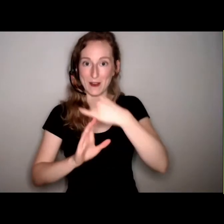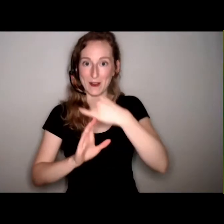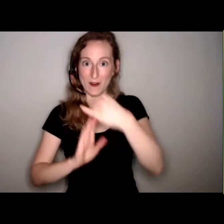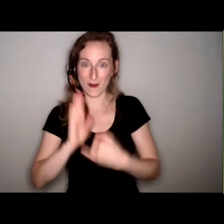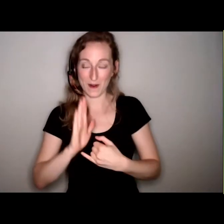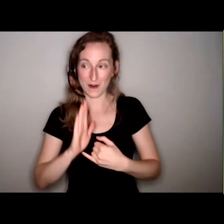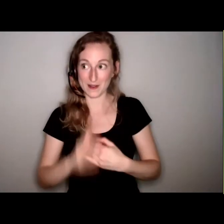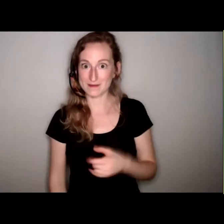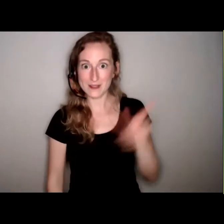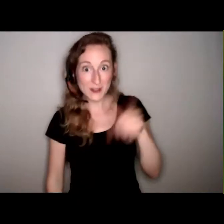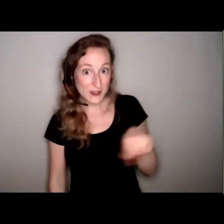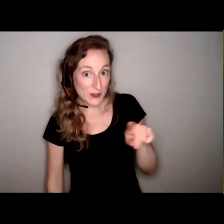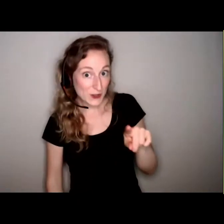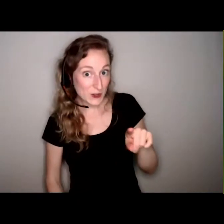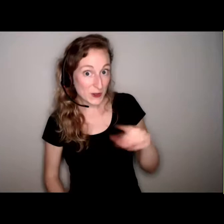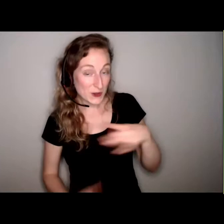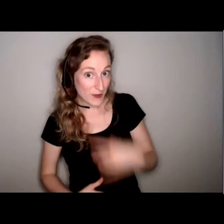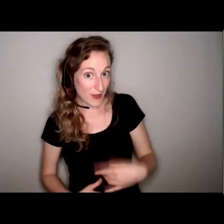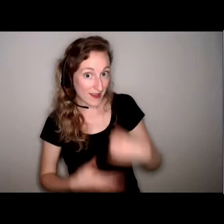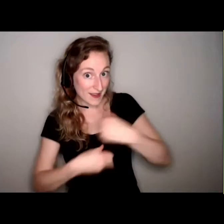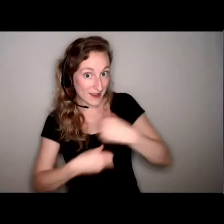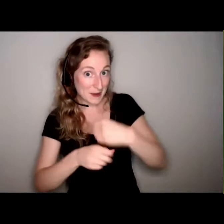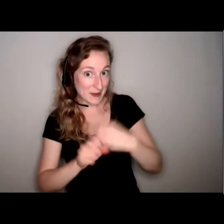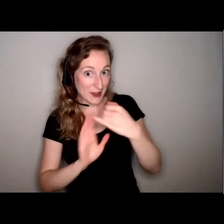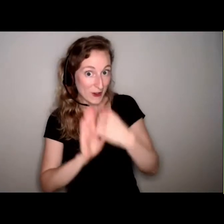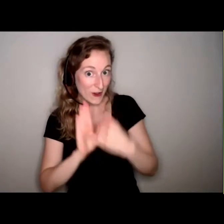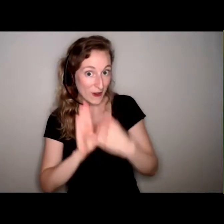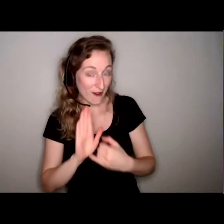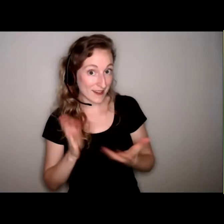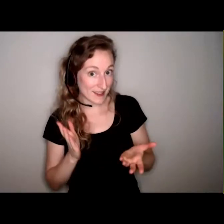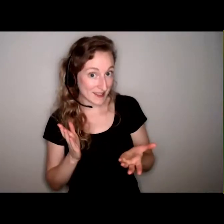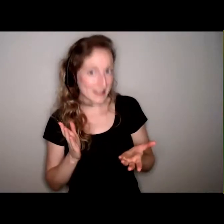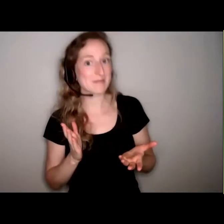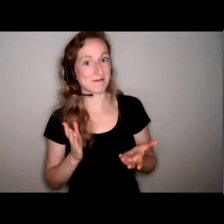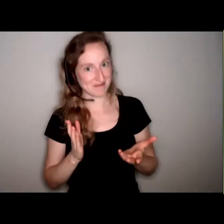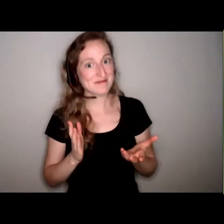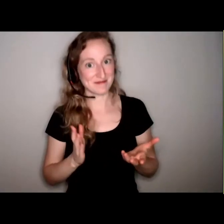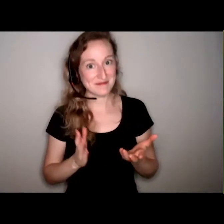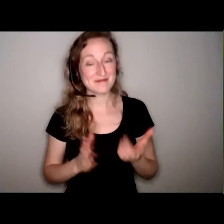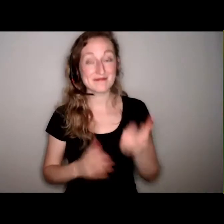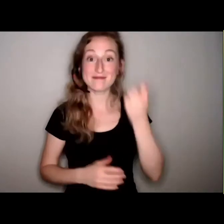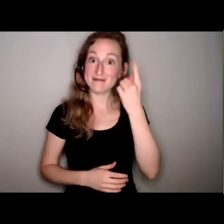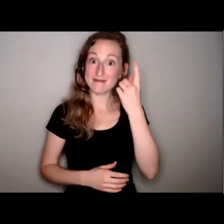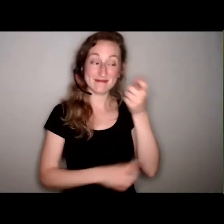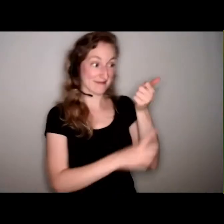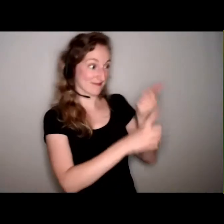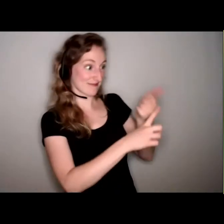As he got older, Clyfford Still got tired of painting the way that he was taught.